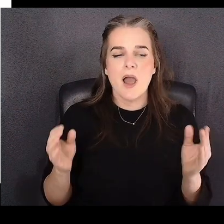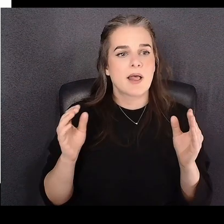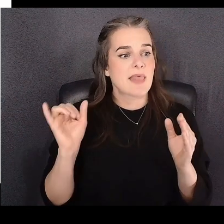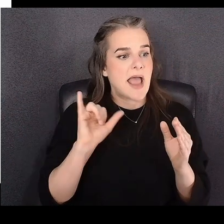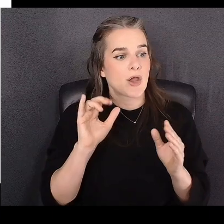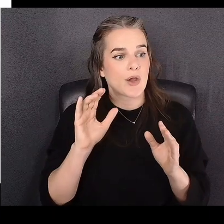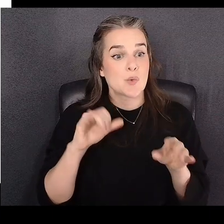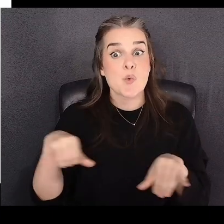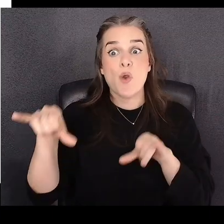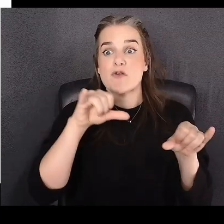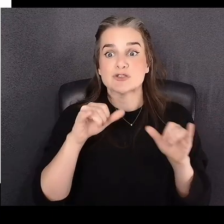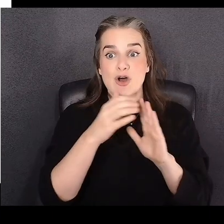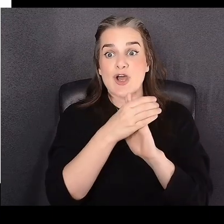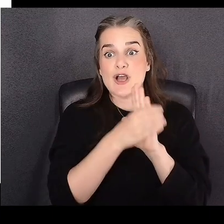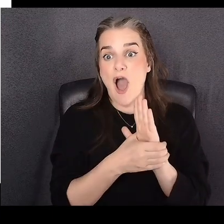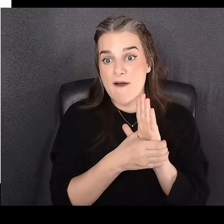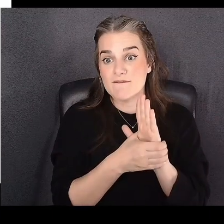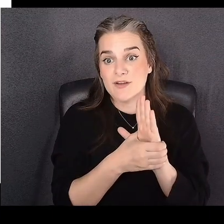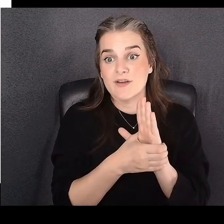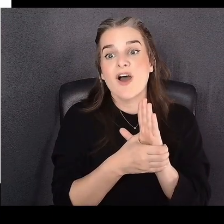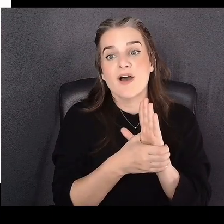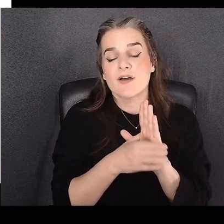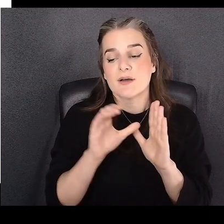so you can use it one-handed, things like that.